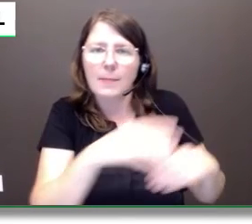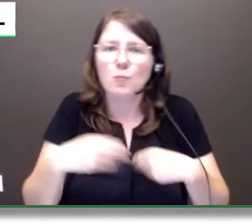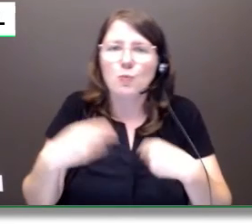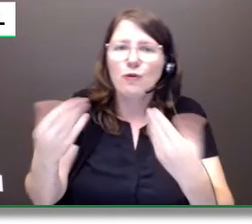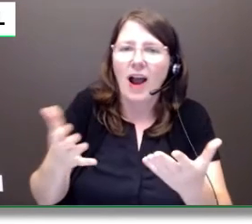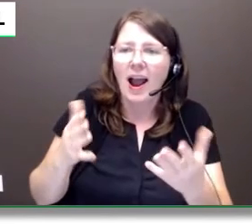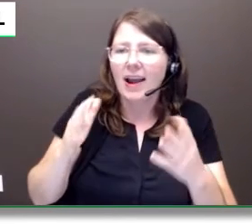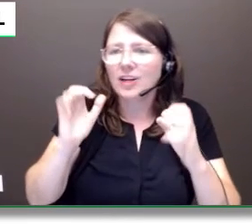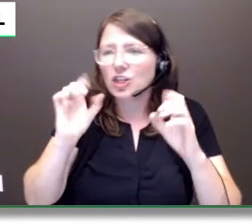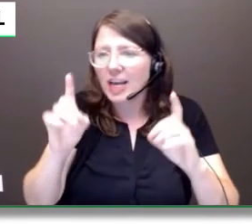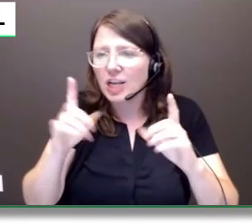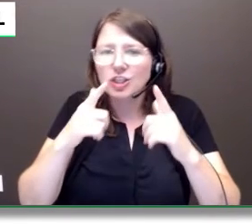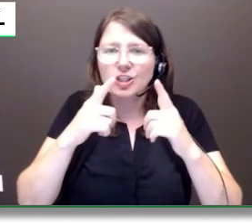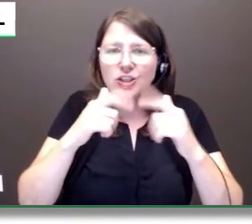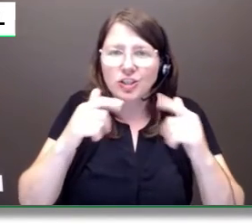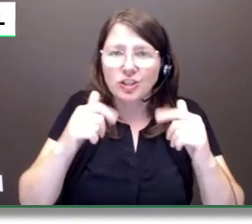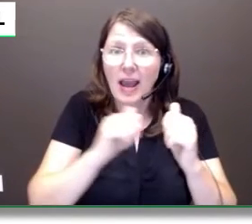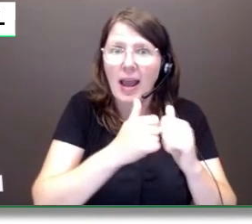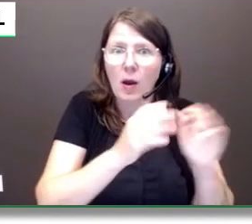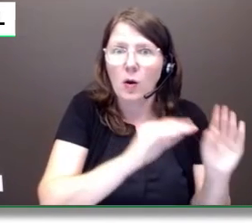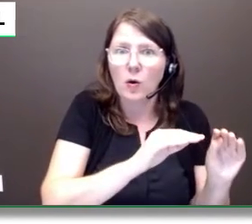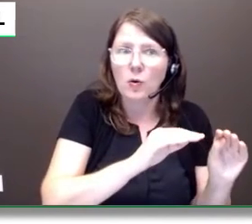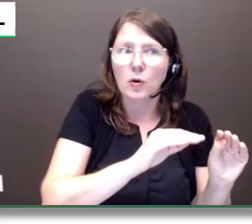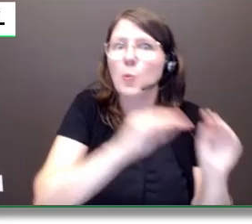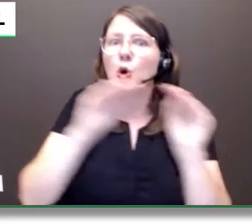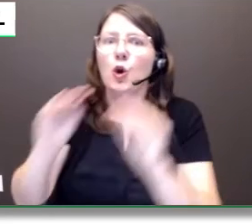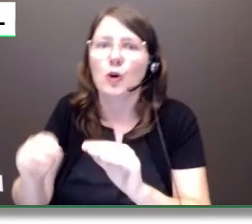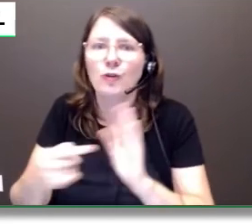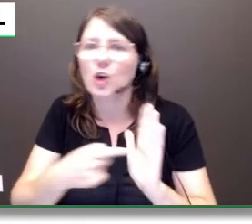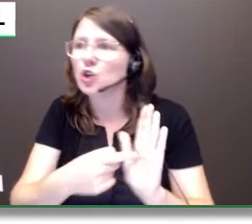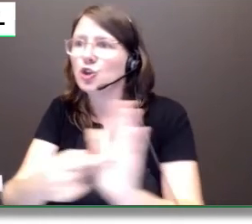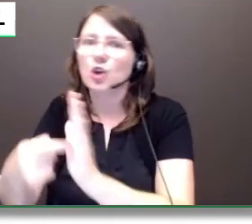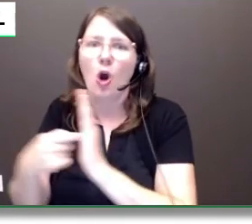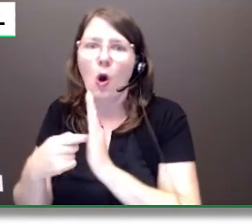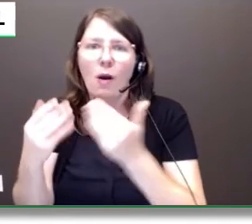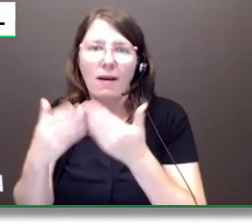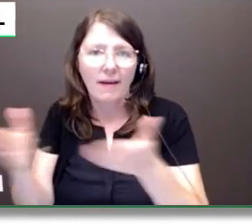she she lives in a chair and she's reminded me several times that not every